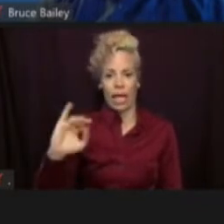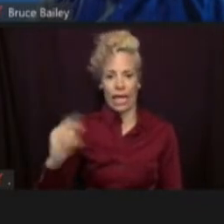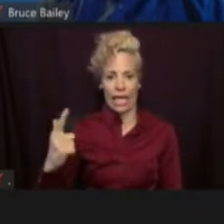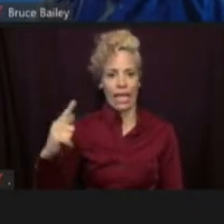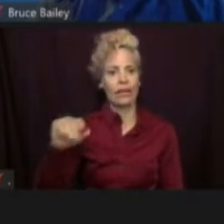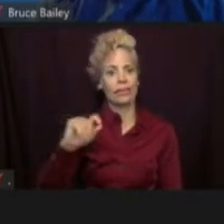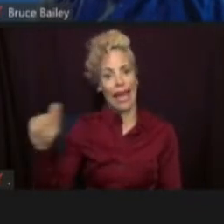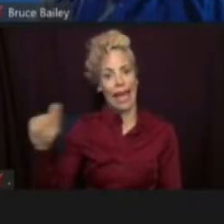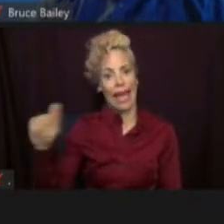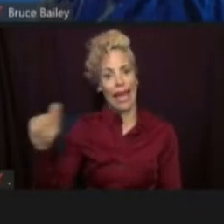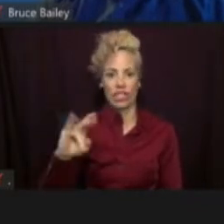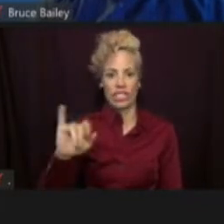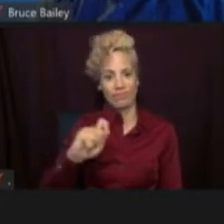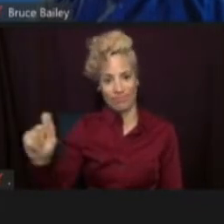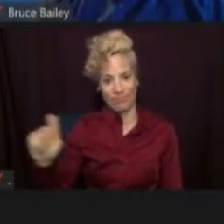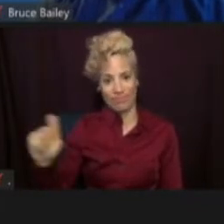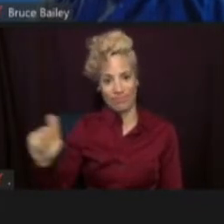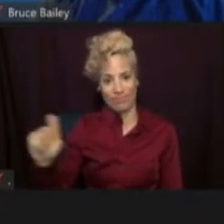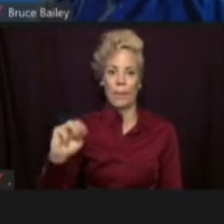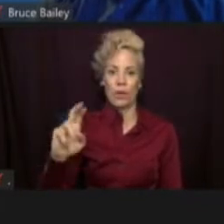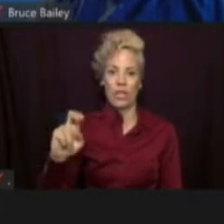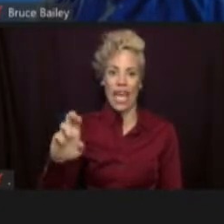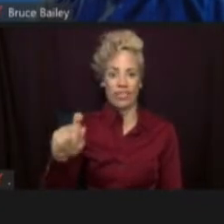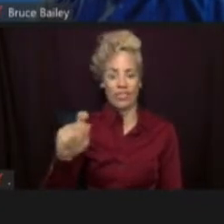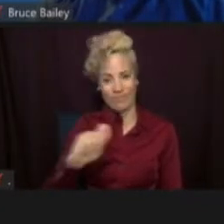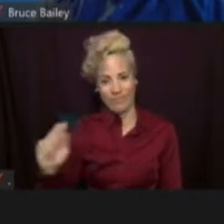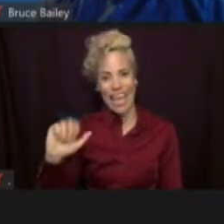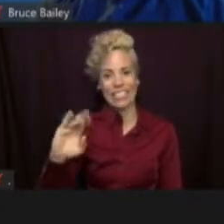communications-accessible-everyone.